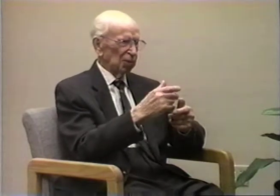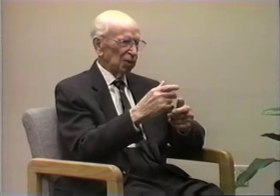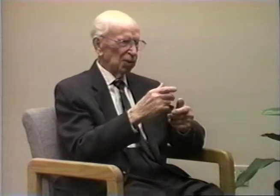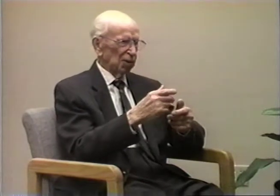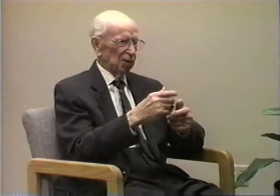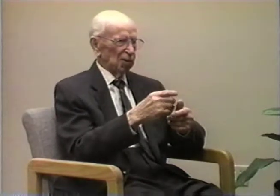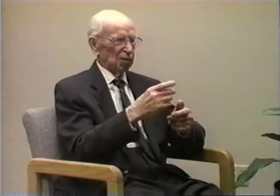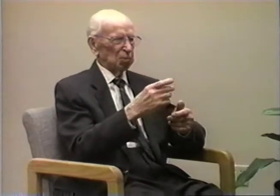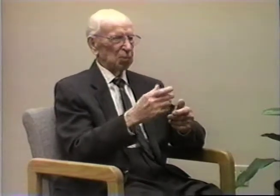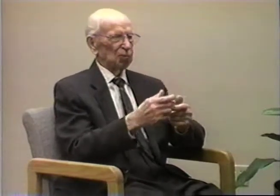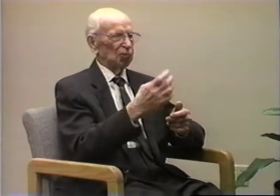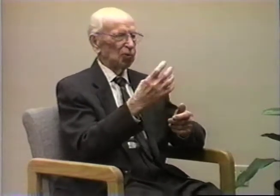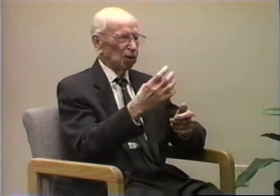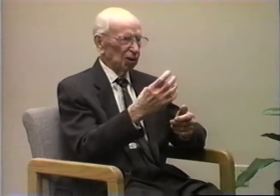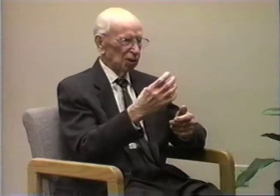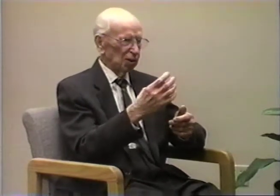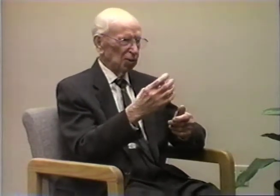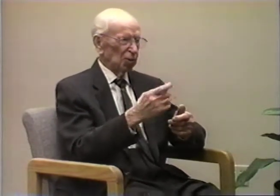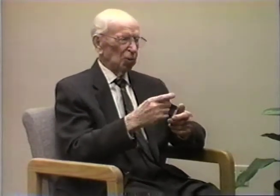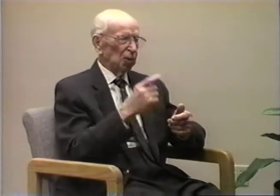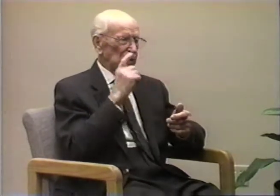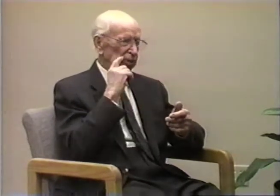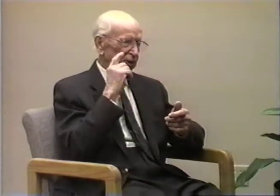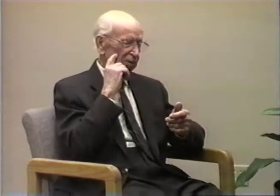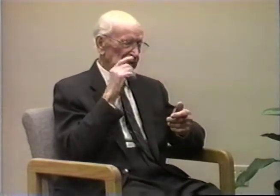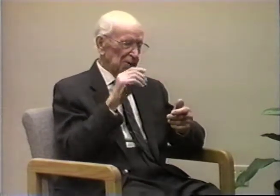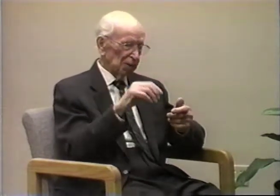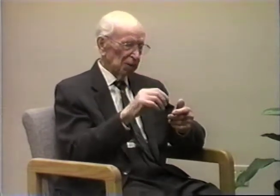She liked to run things her own way.